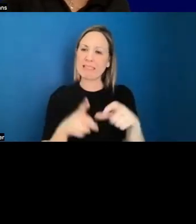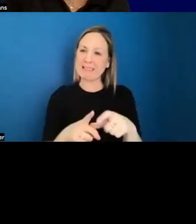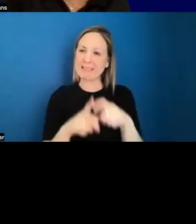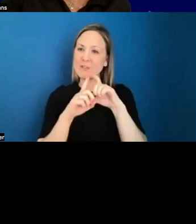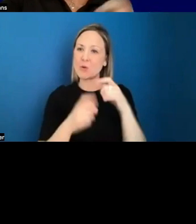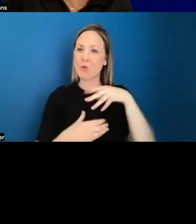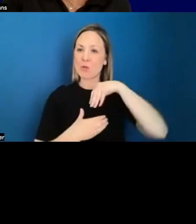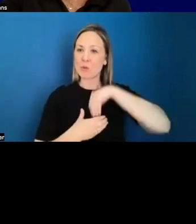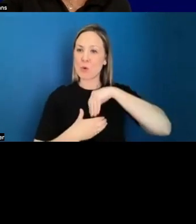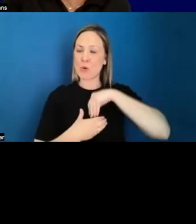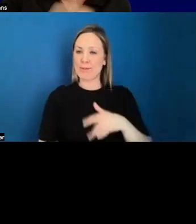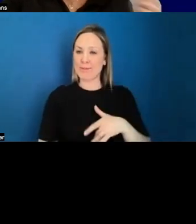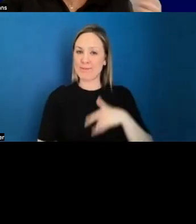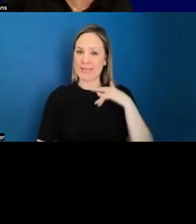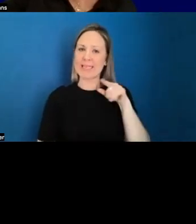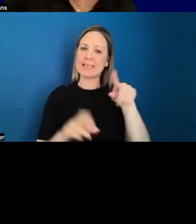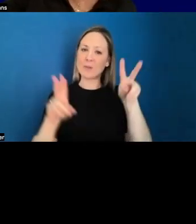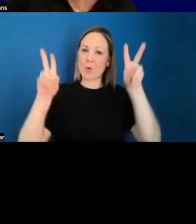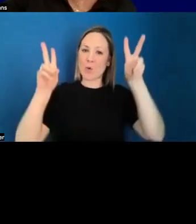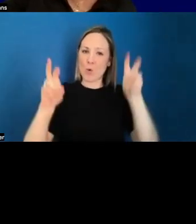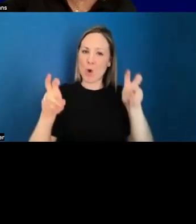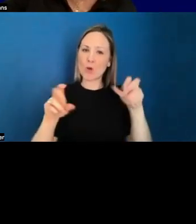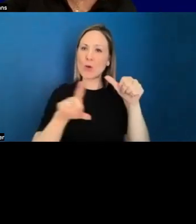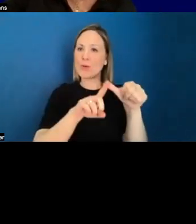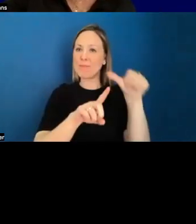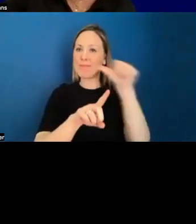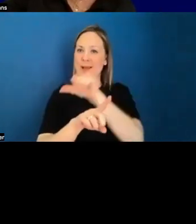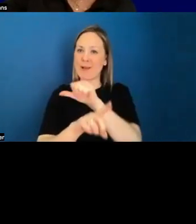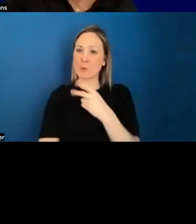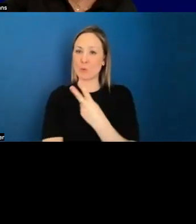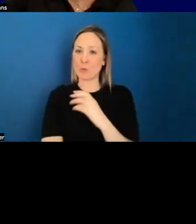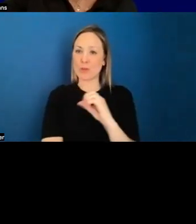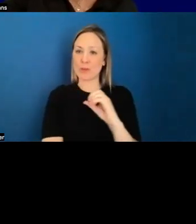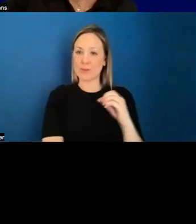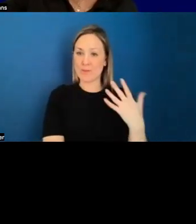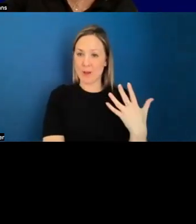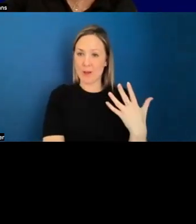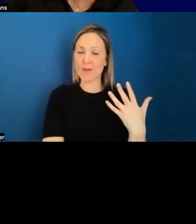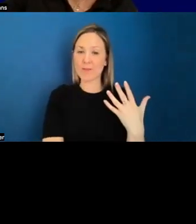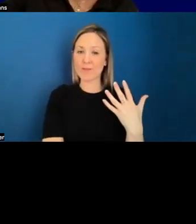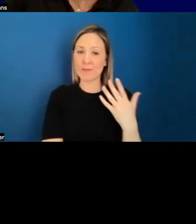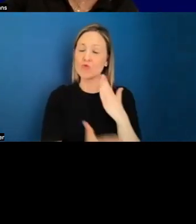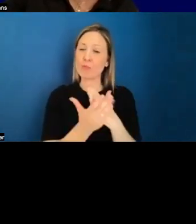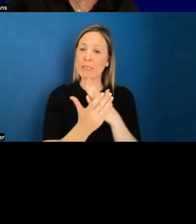described in this quote going back to 2005 are actually included in the definition of